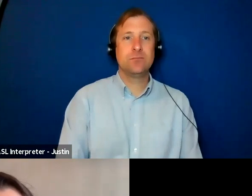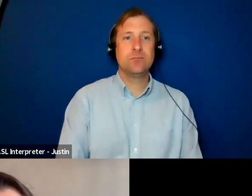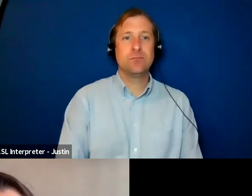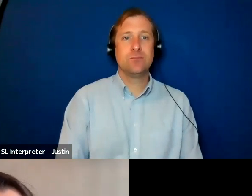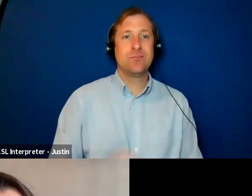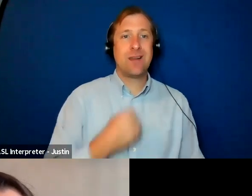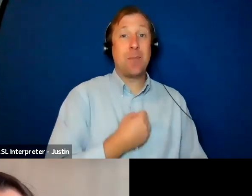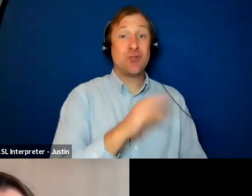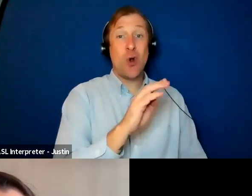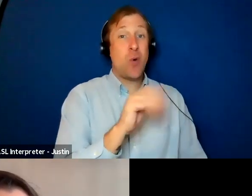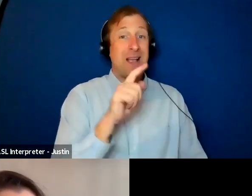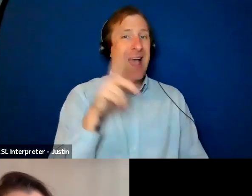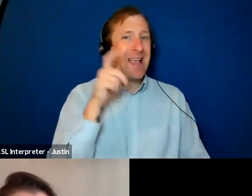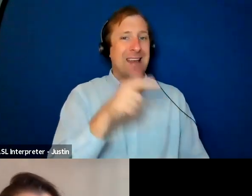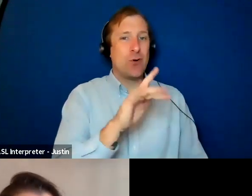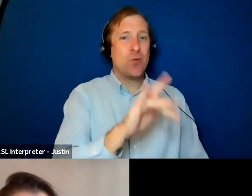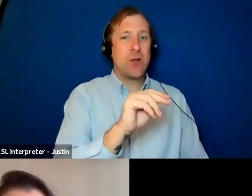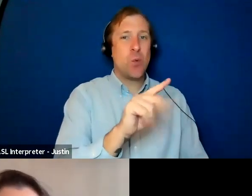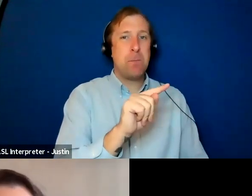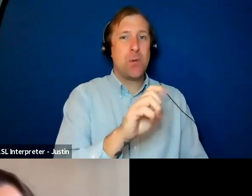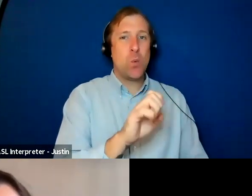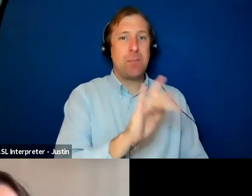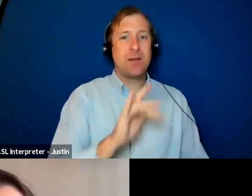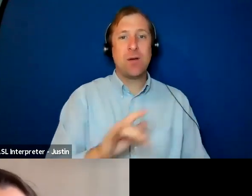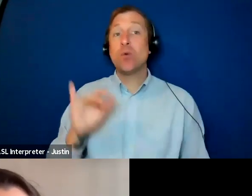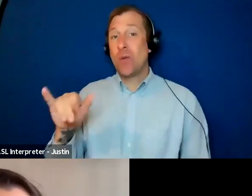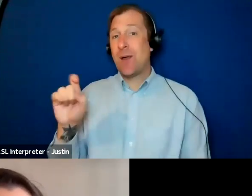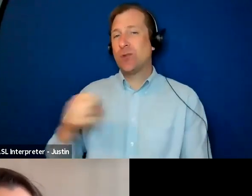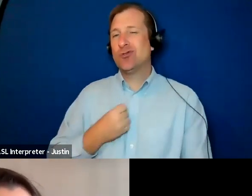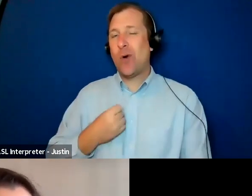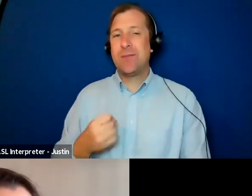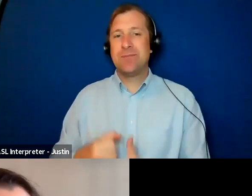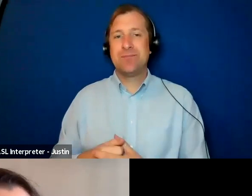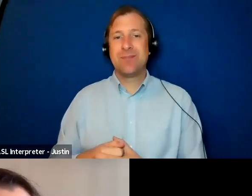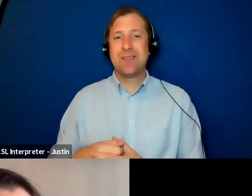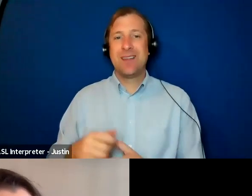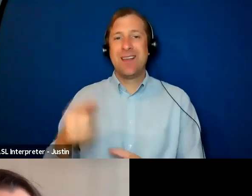I'm sorry, Rebecca, I can't hear you, 'cause you're muted. It has to do with, sorry. We had a, it's a day for doorbells